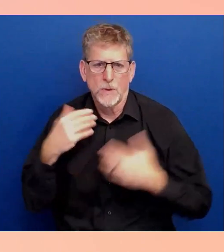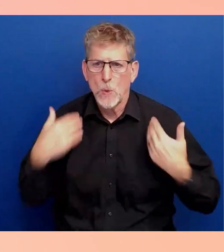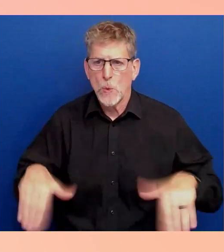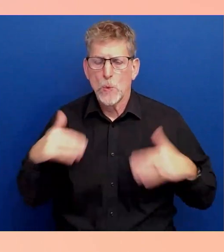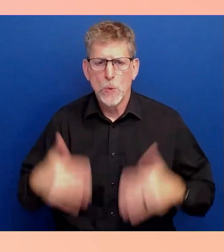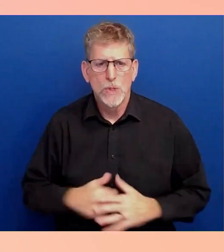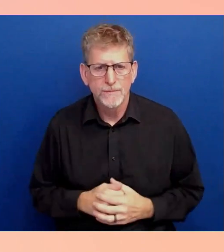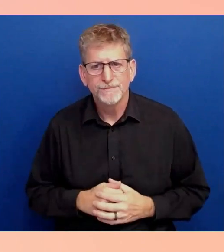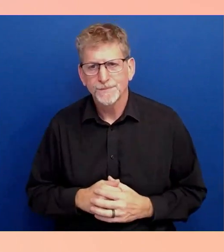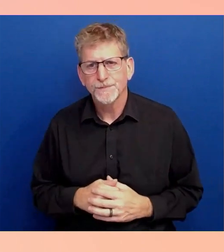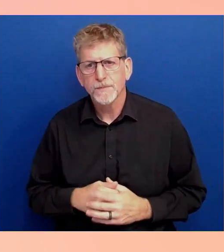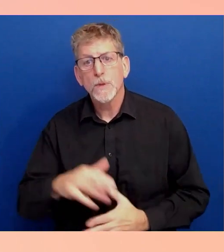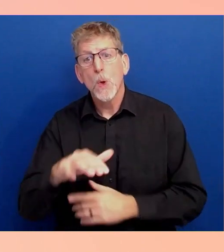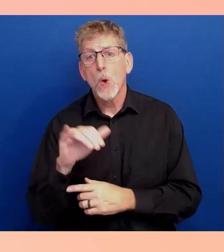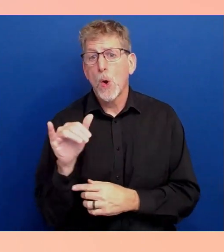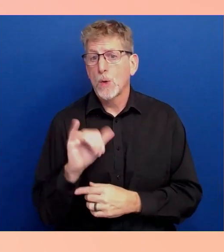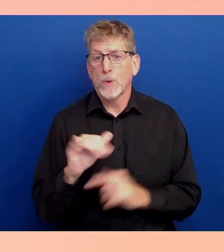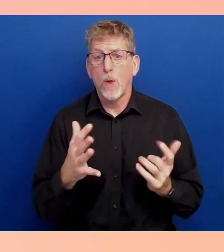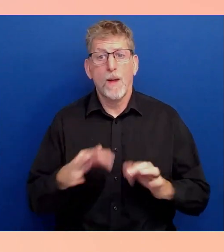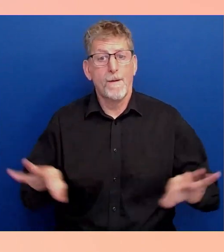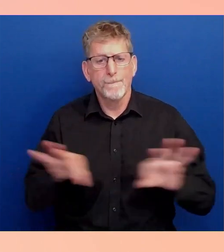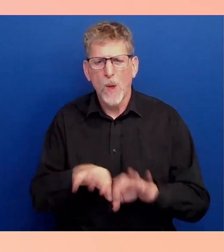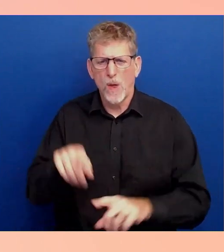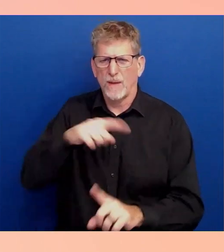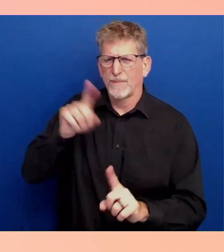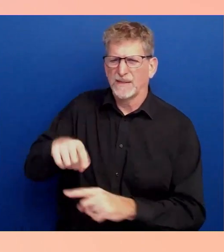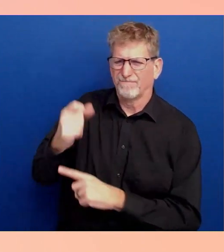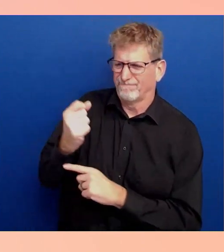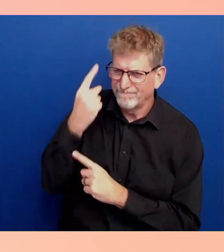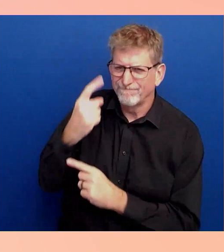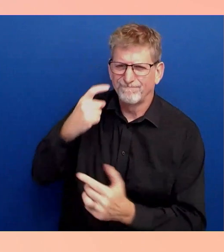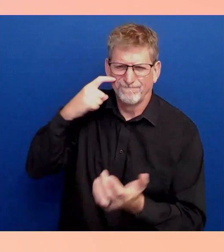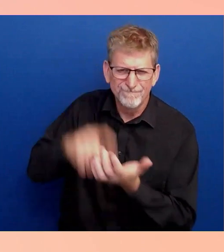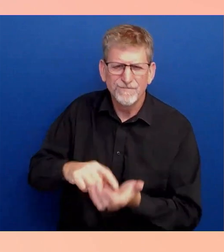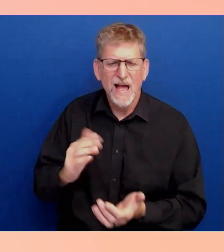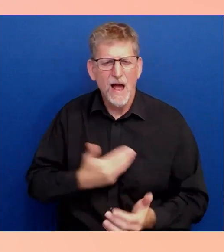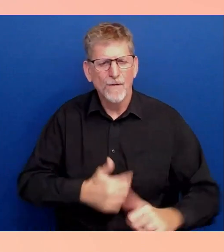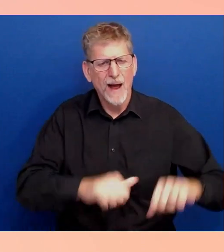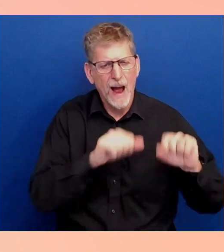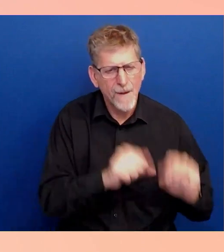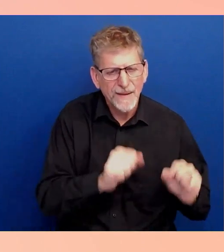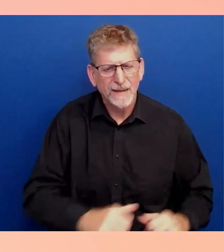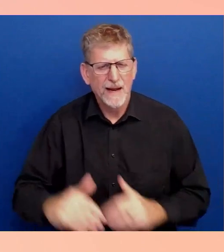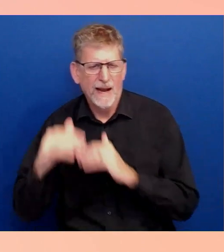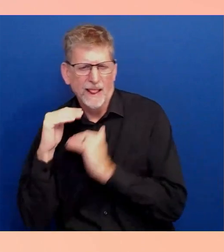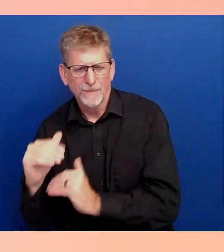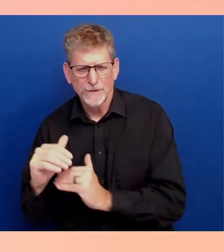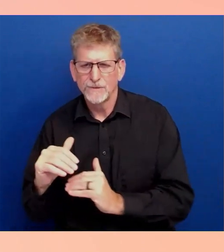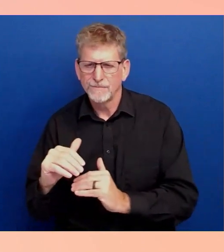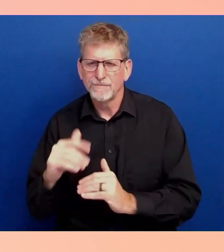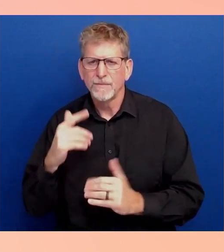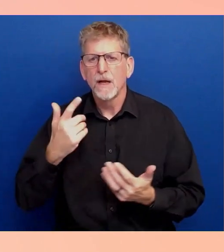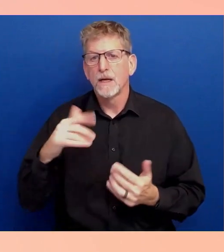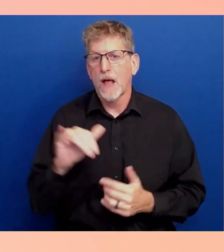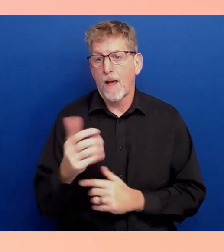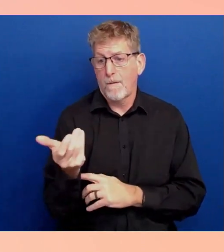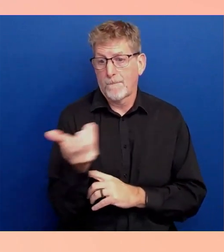limitations of the devices our products are serviced on. With mobile devices, print size can impact a person's ability to hit a touch target,